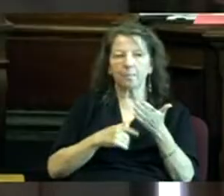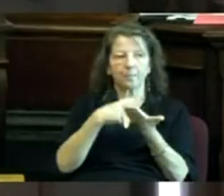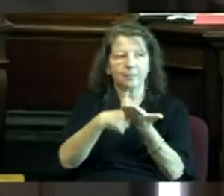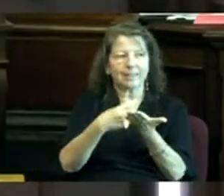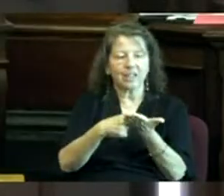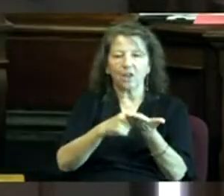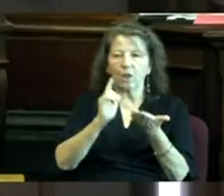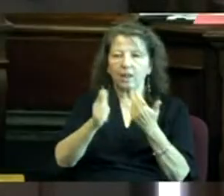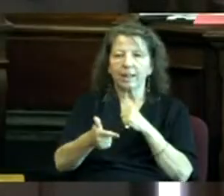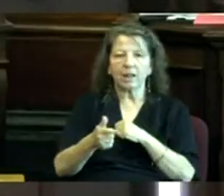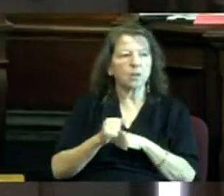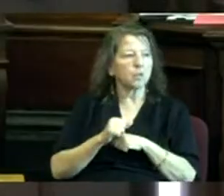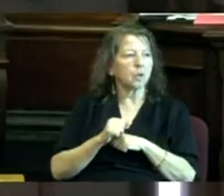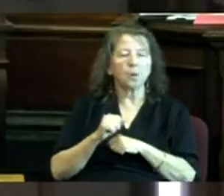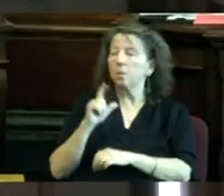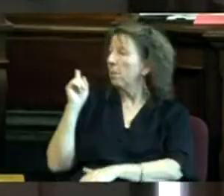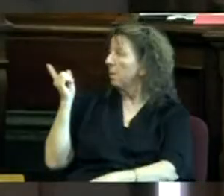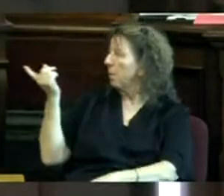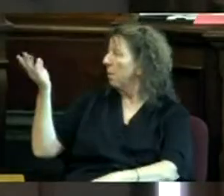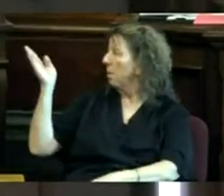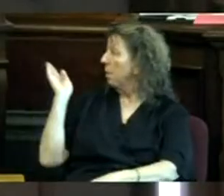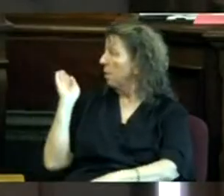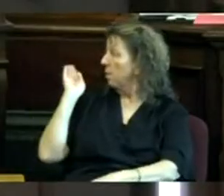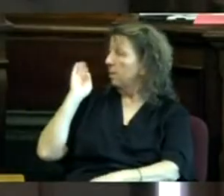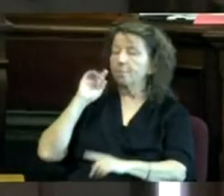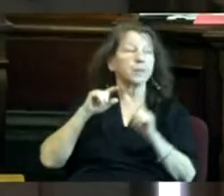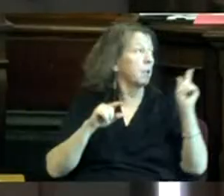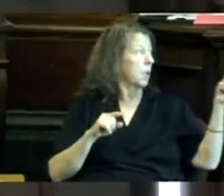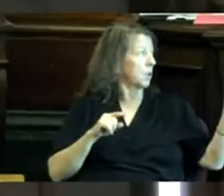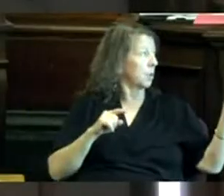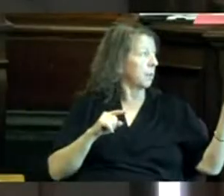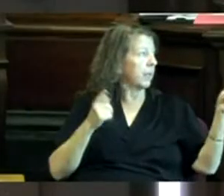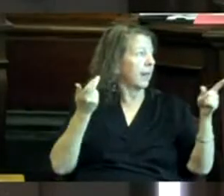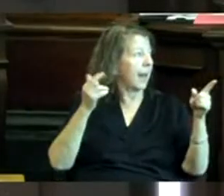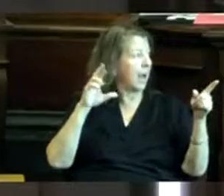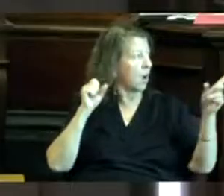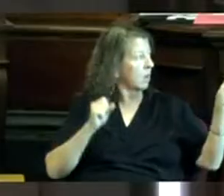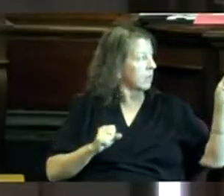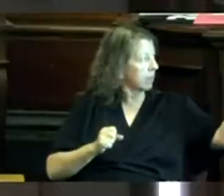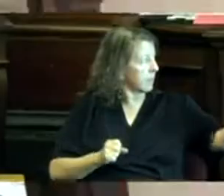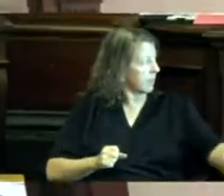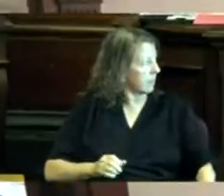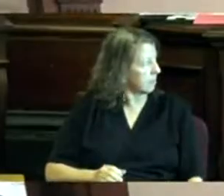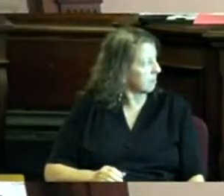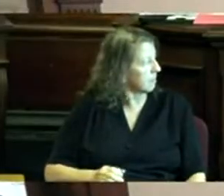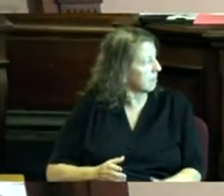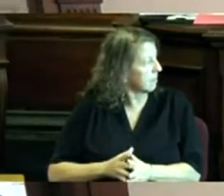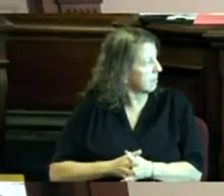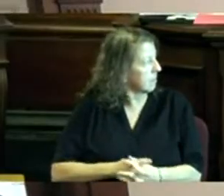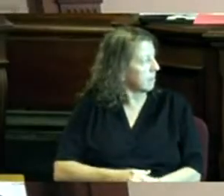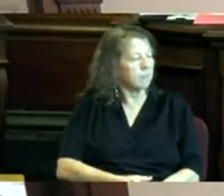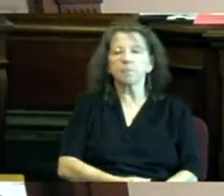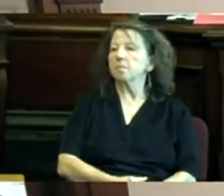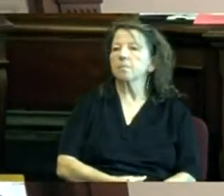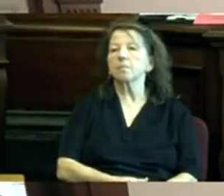time because we have some some legislation that's going to require some conversation too. So I'll move it to Council